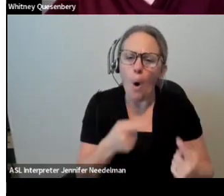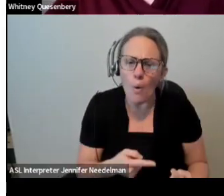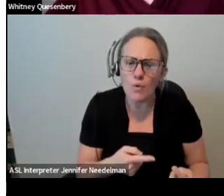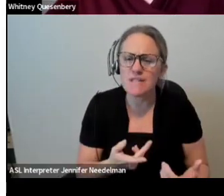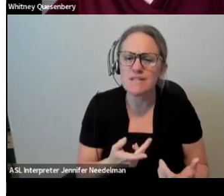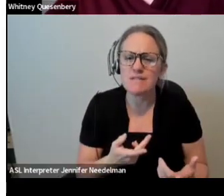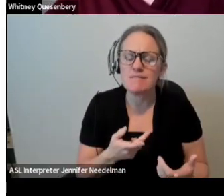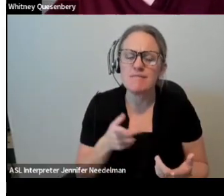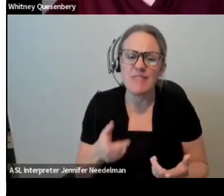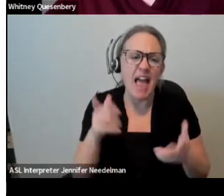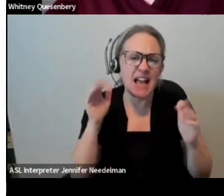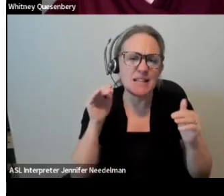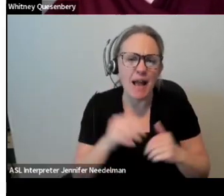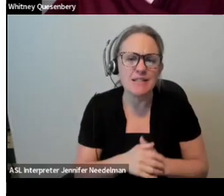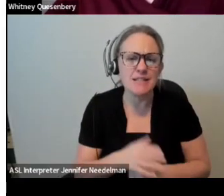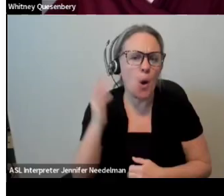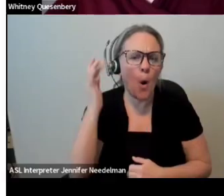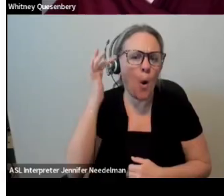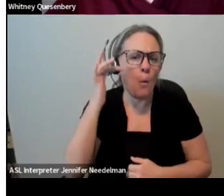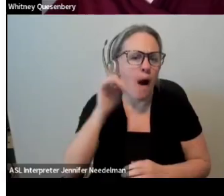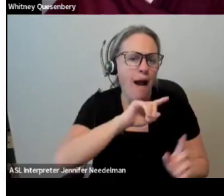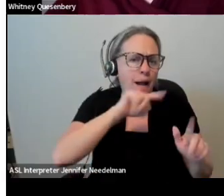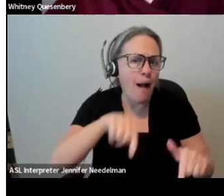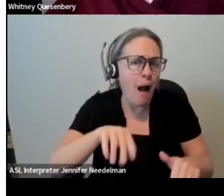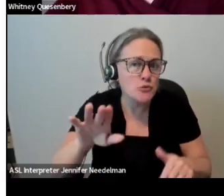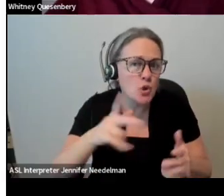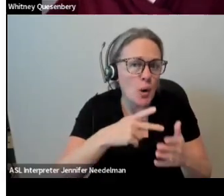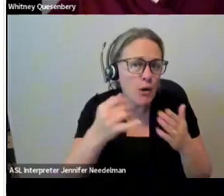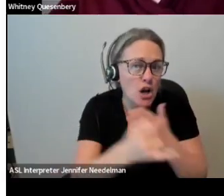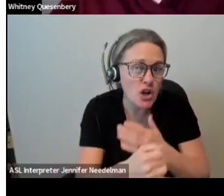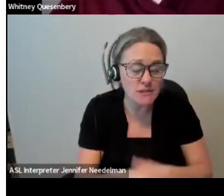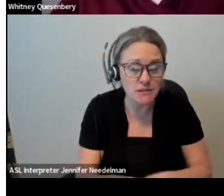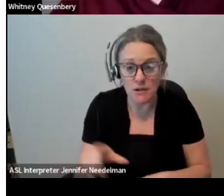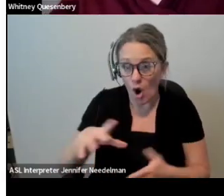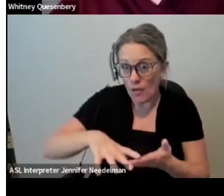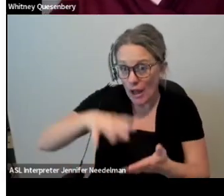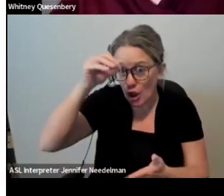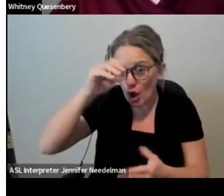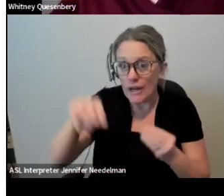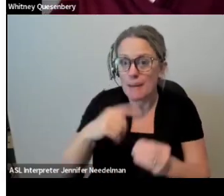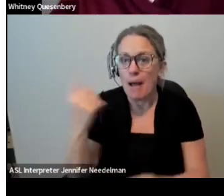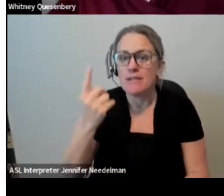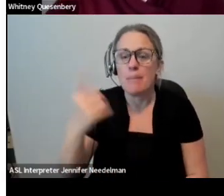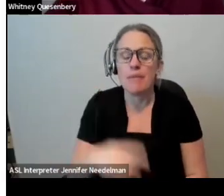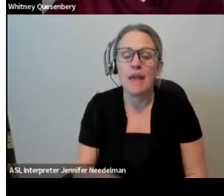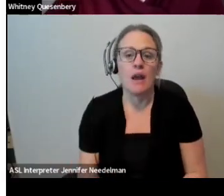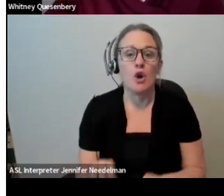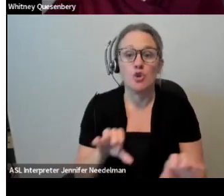to your, to your project? Are they learning about something? Are they doing something, are they gonna participate?